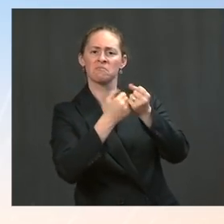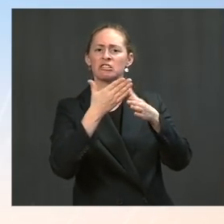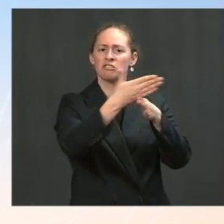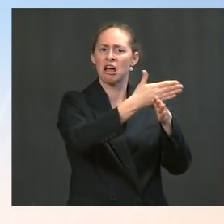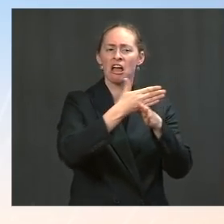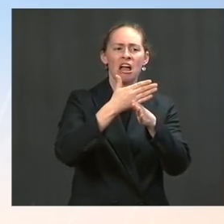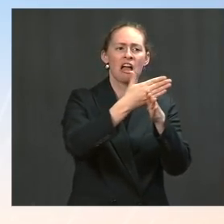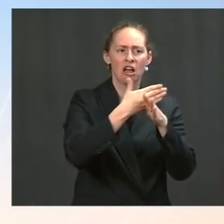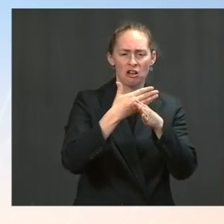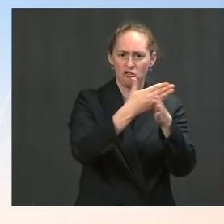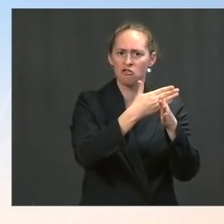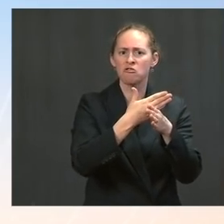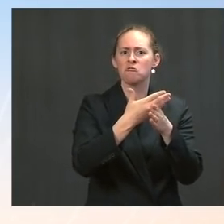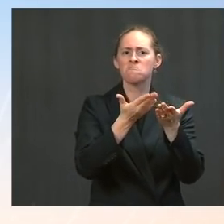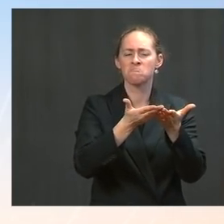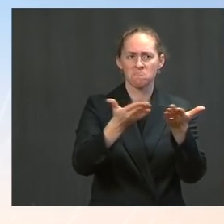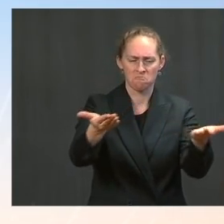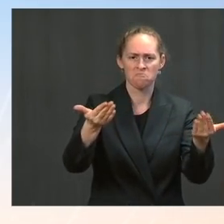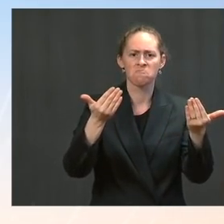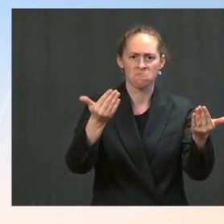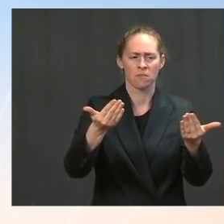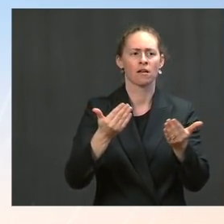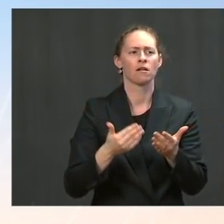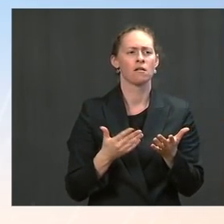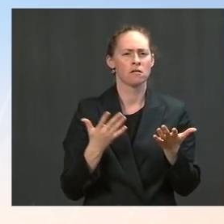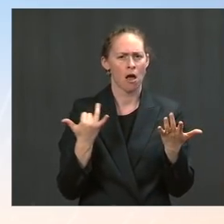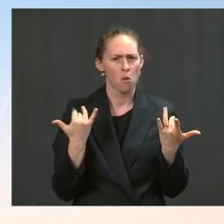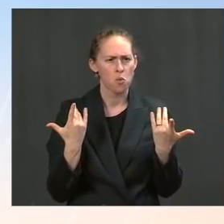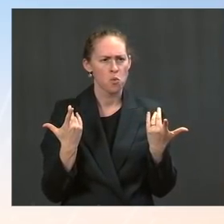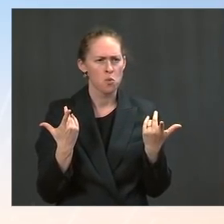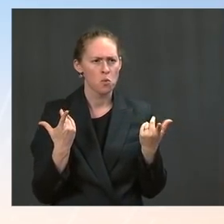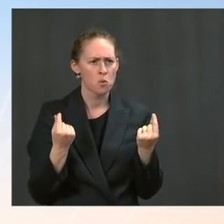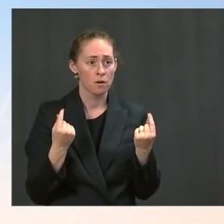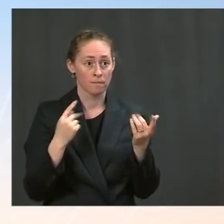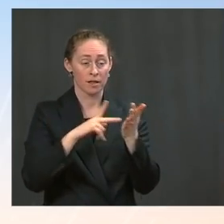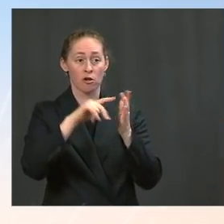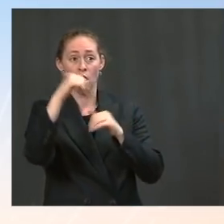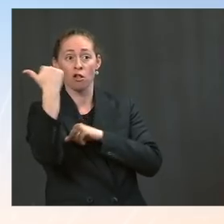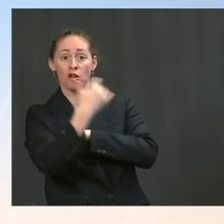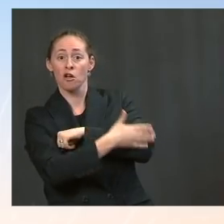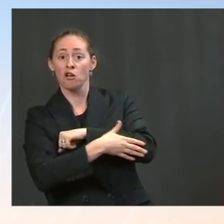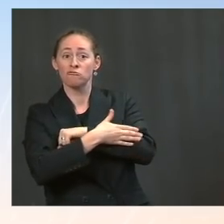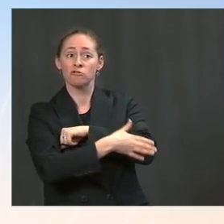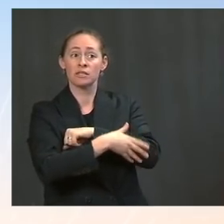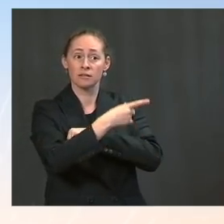on WTO countries to pass the patent waivers? Ms. Psaki: Well, first, I would say the President's view